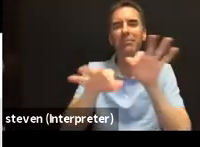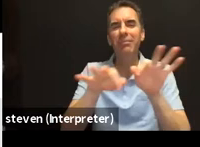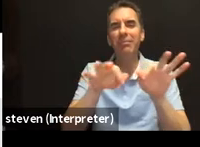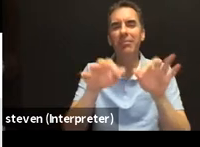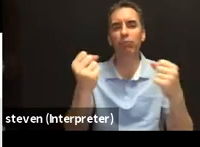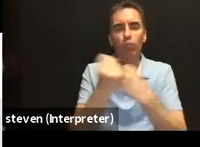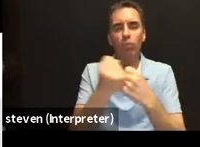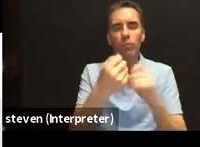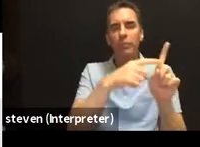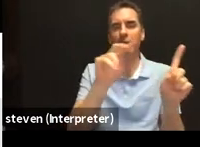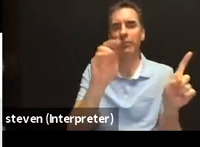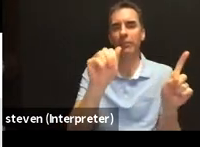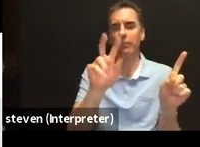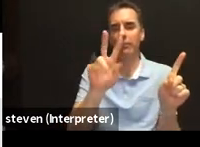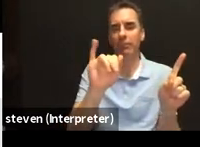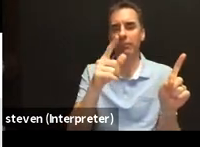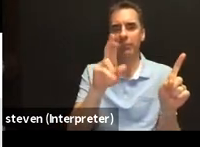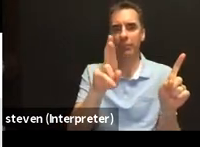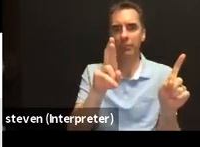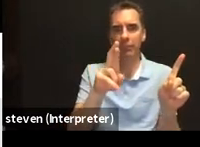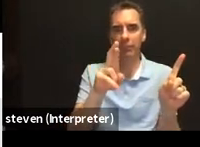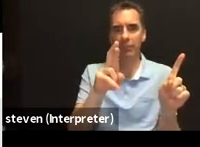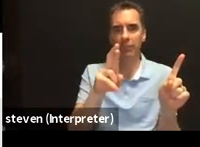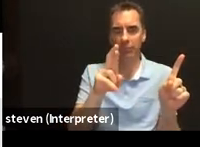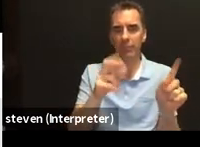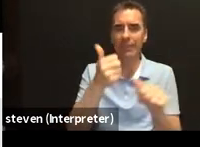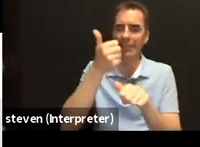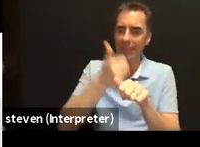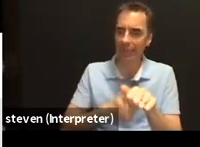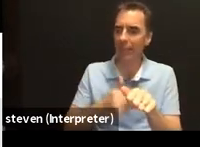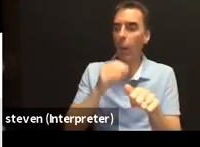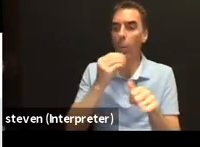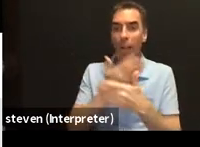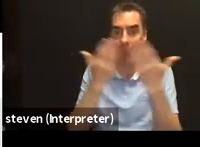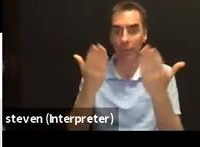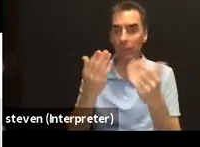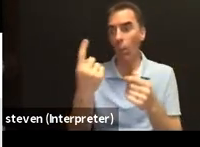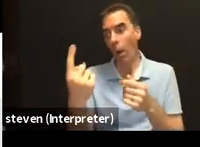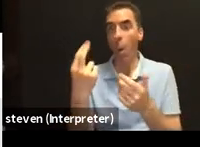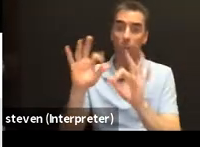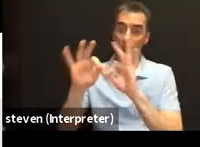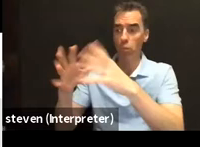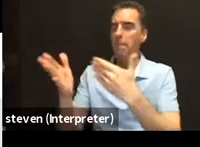maria.rodriguez: client service to each individual or family that's experiencing homelessness, they'll like I mentioned before they help with